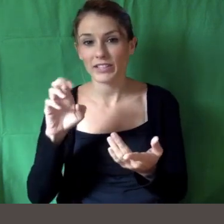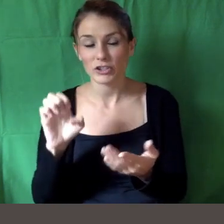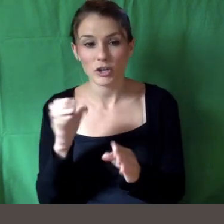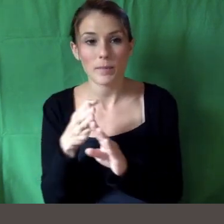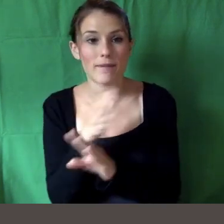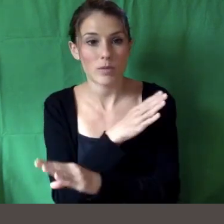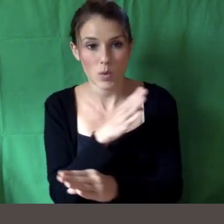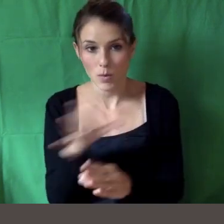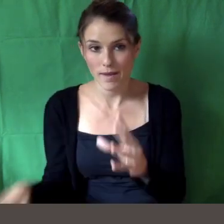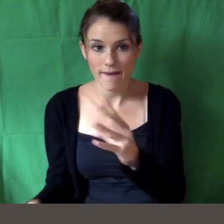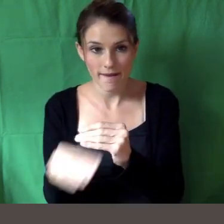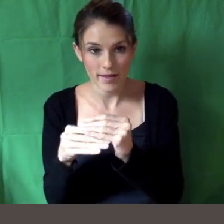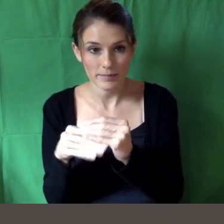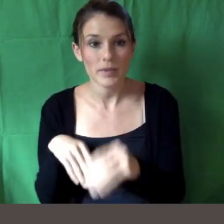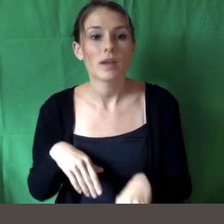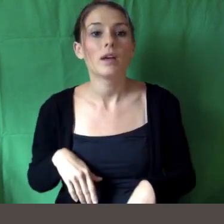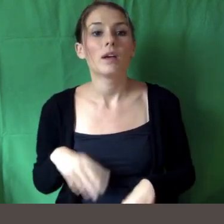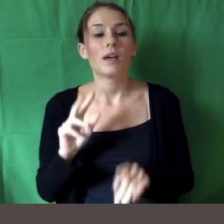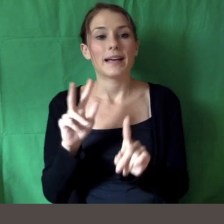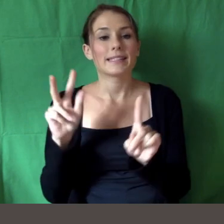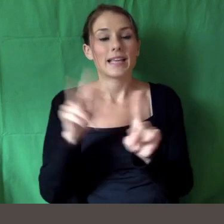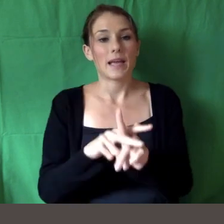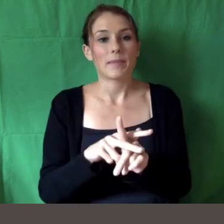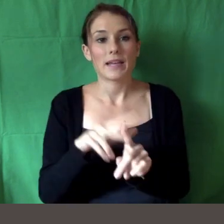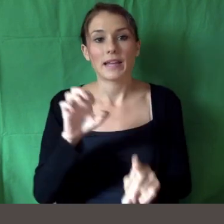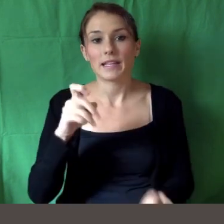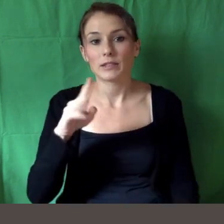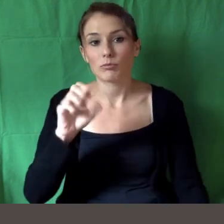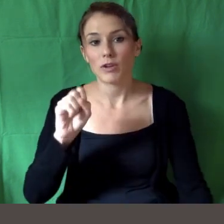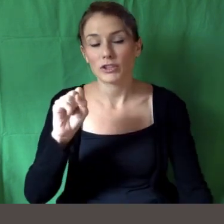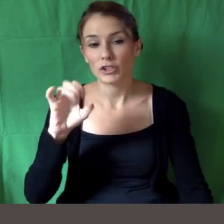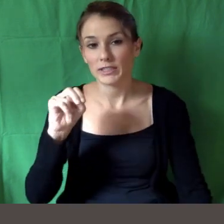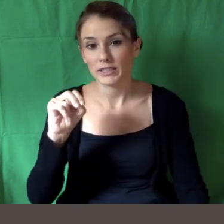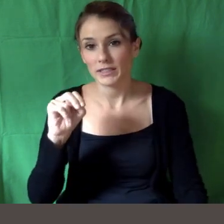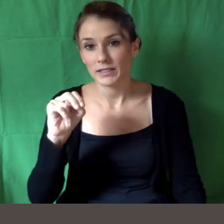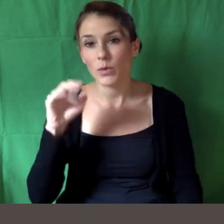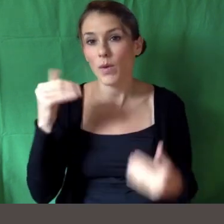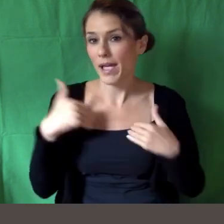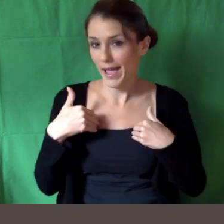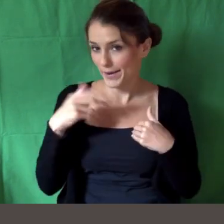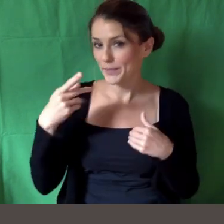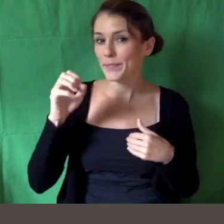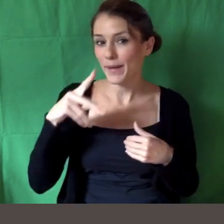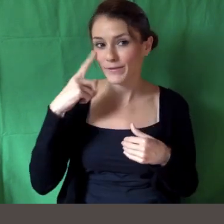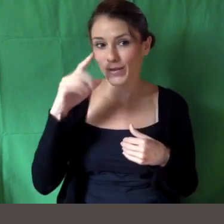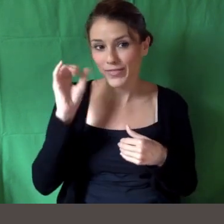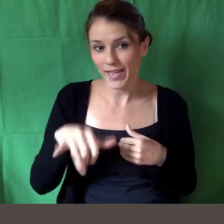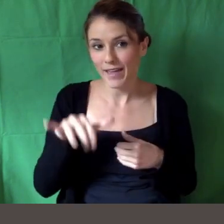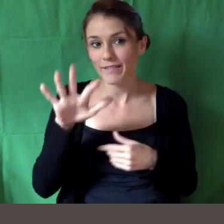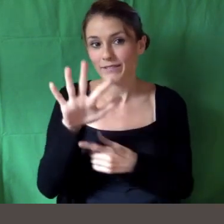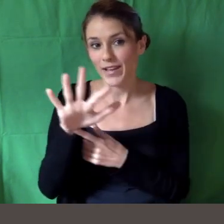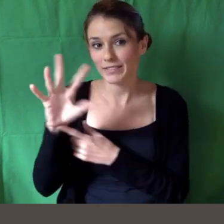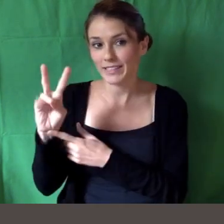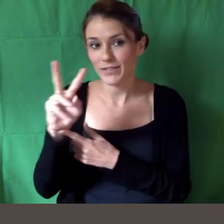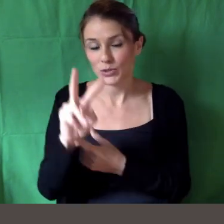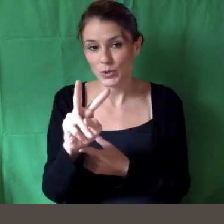Assignment expressions like that's the walrus operator, there was a PEP for that, PEP 572